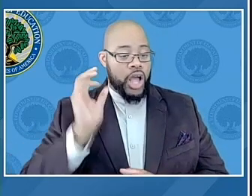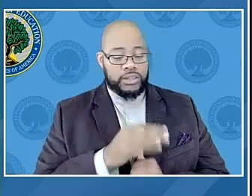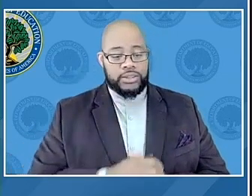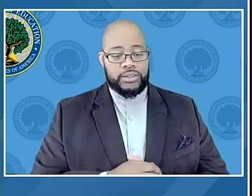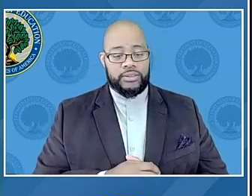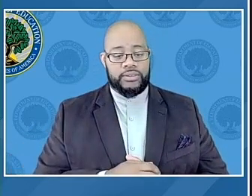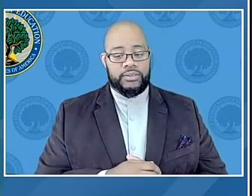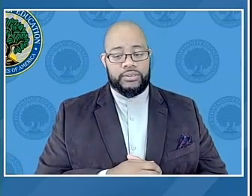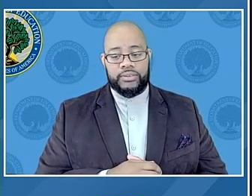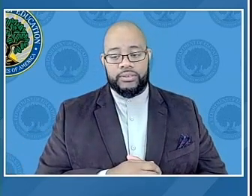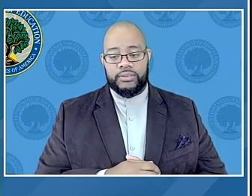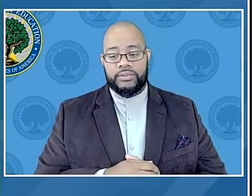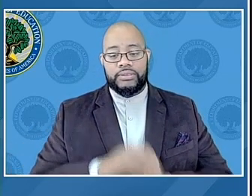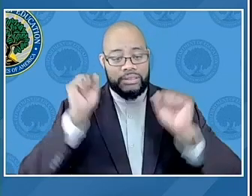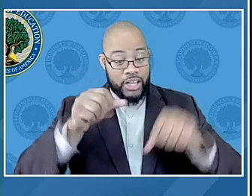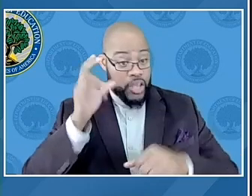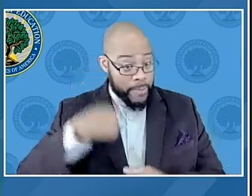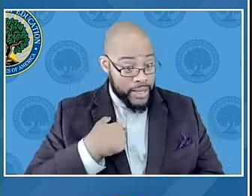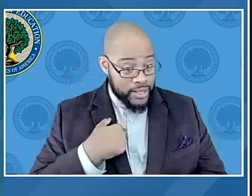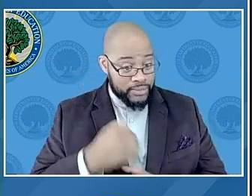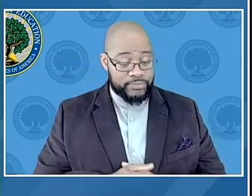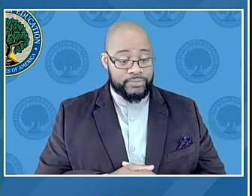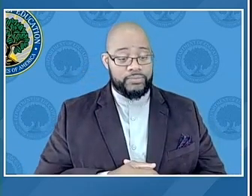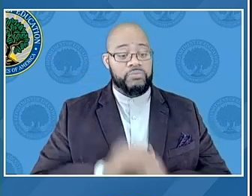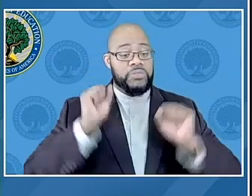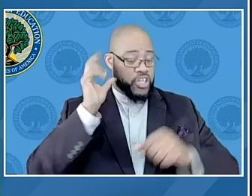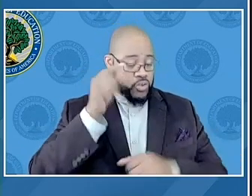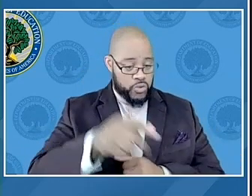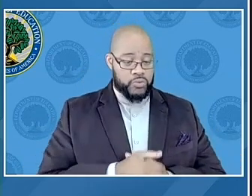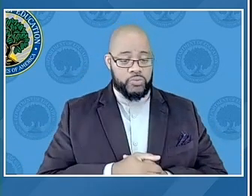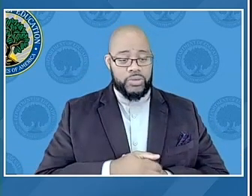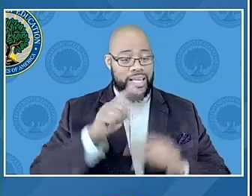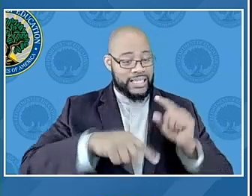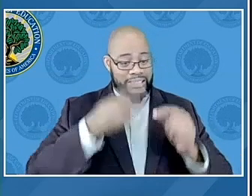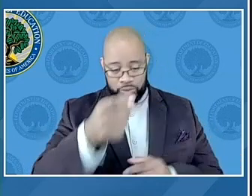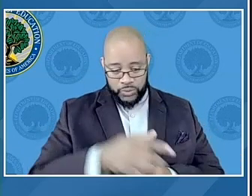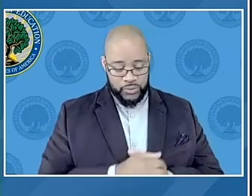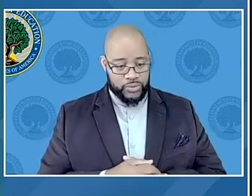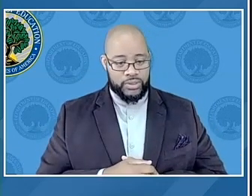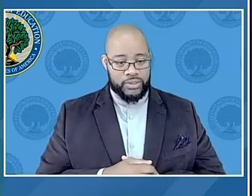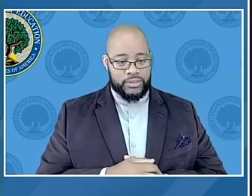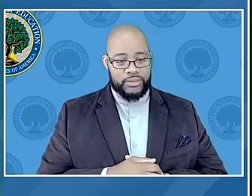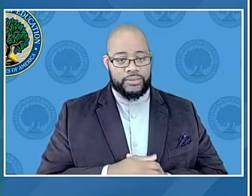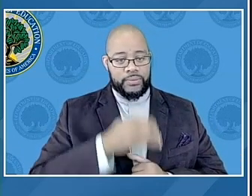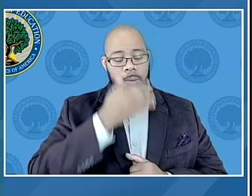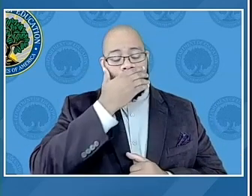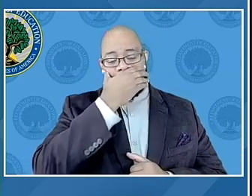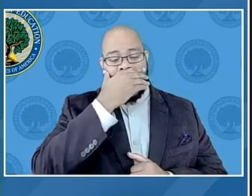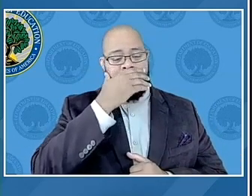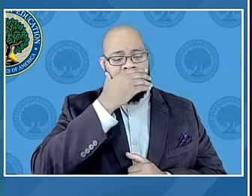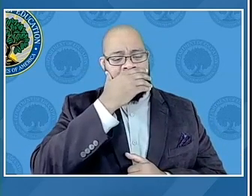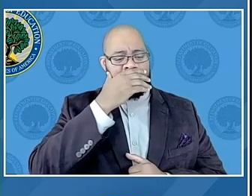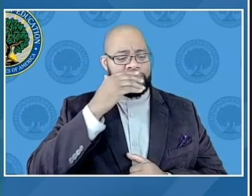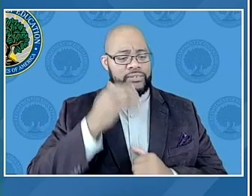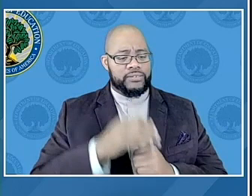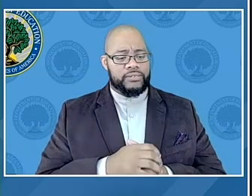I sure can. Can you hear me? We can hear you. We cannot see you. That- that's fine. That's intentional.